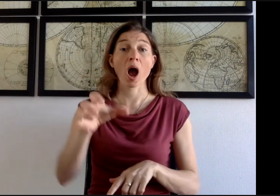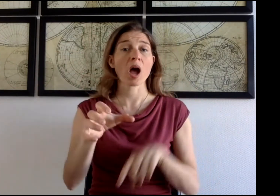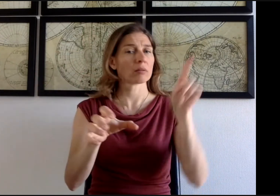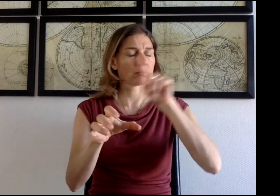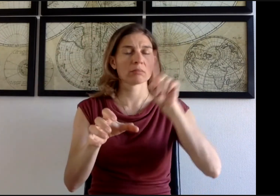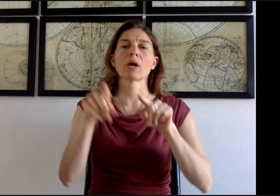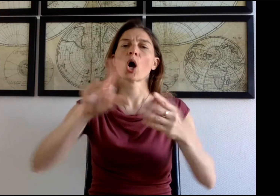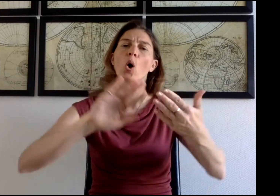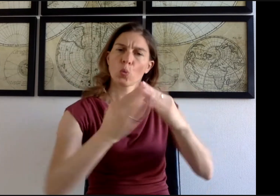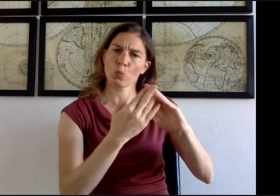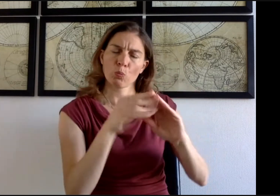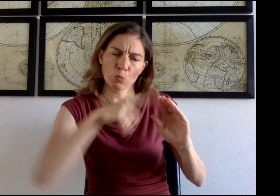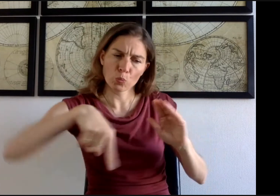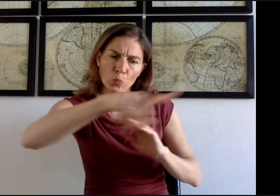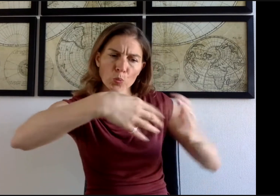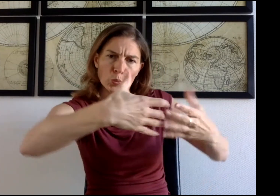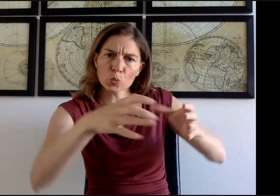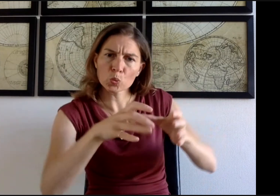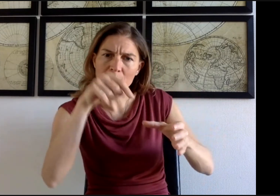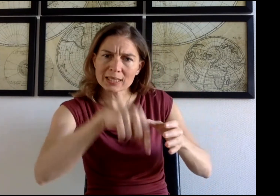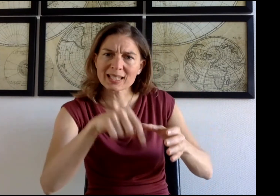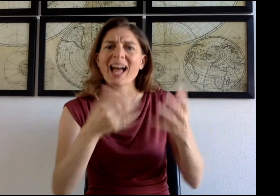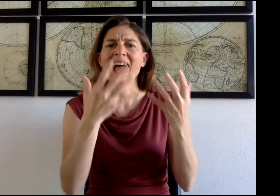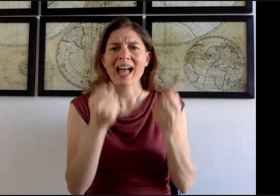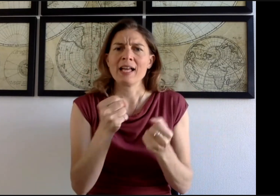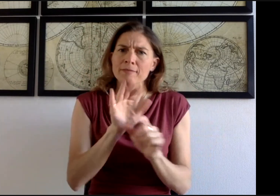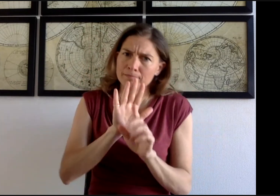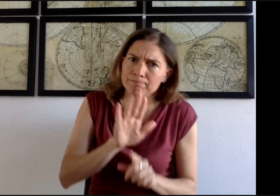which faces specific issues at the moment.